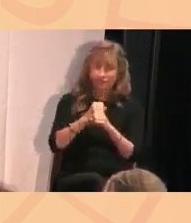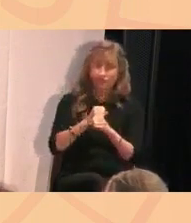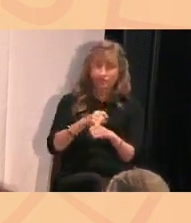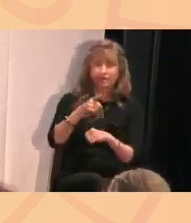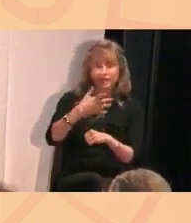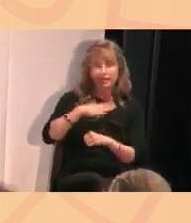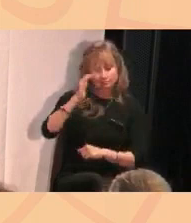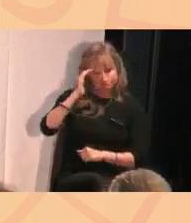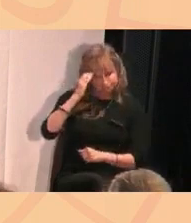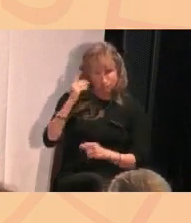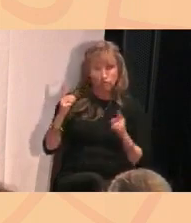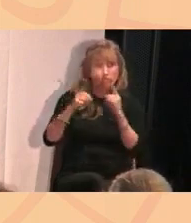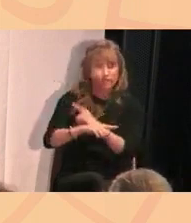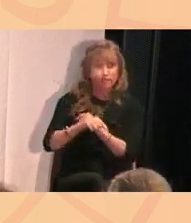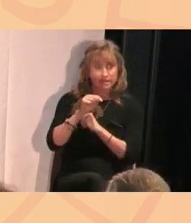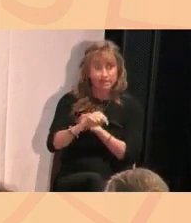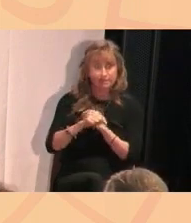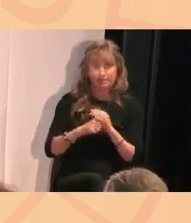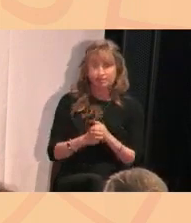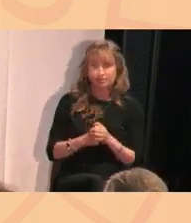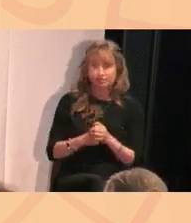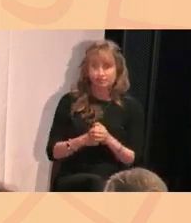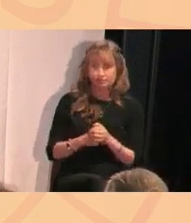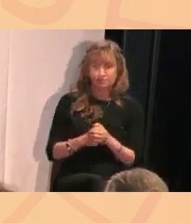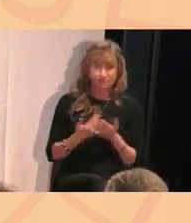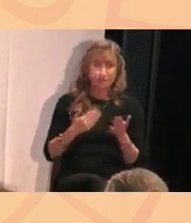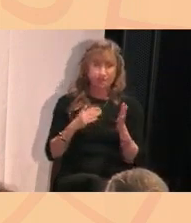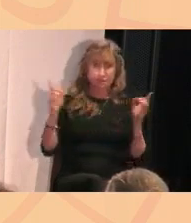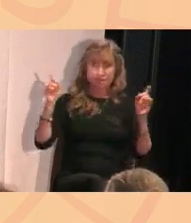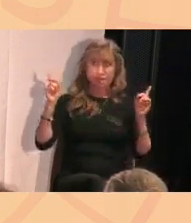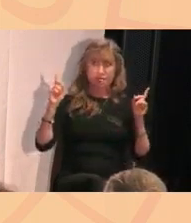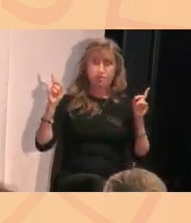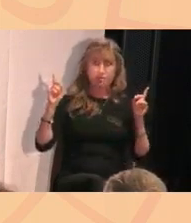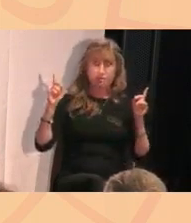amount of political will on the part of any